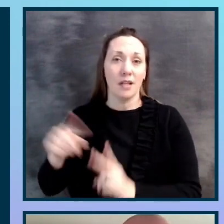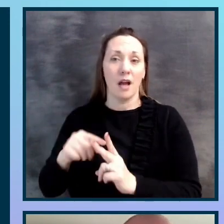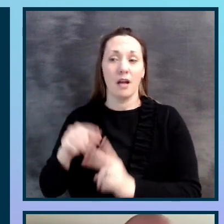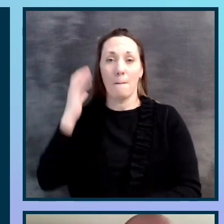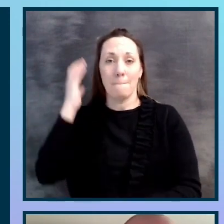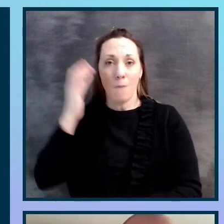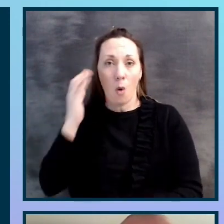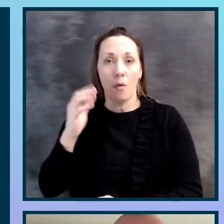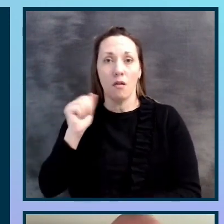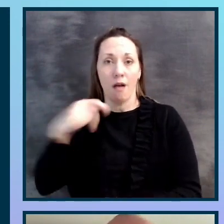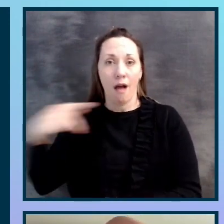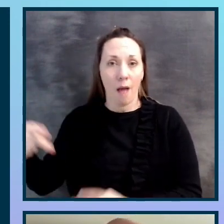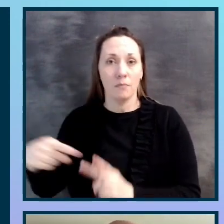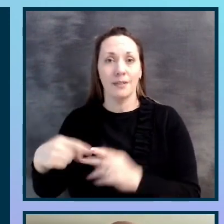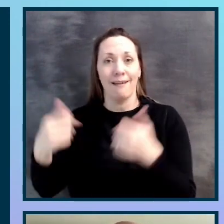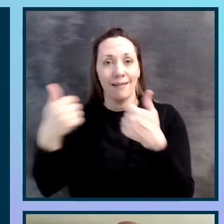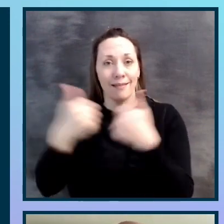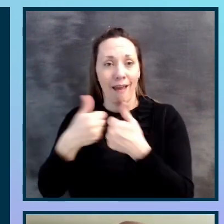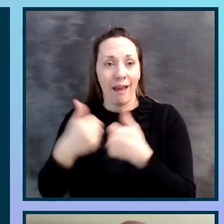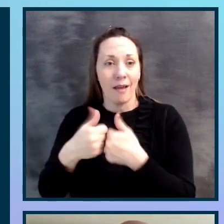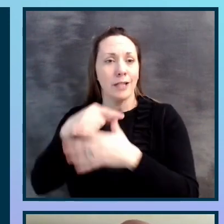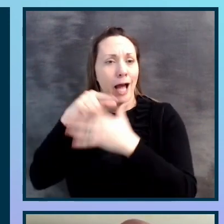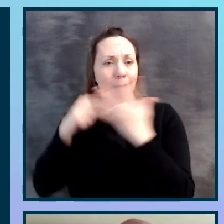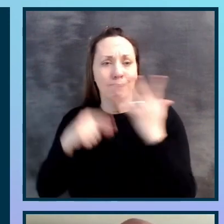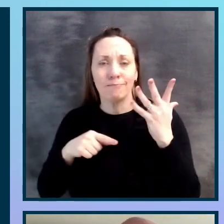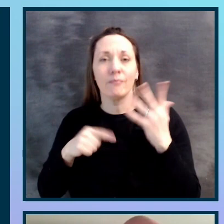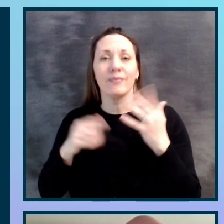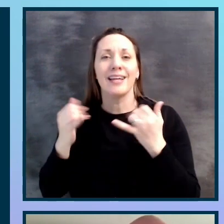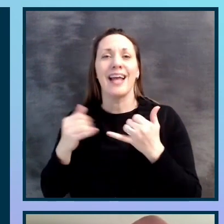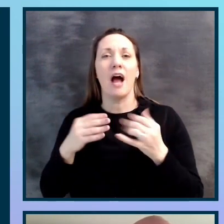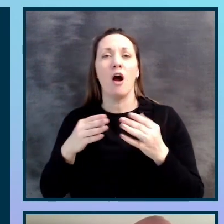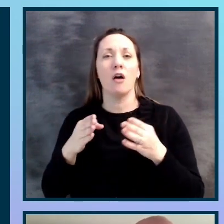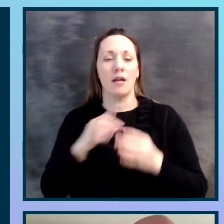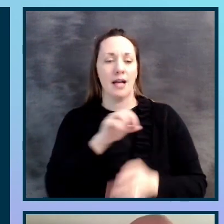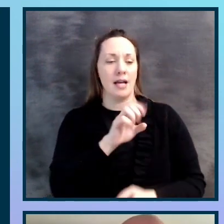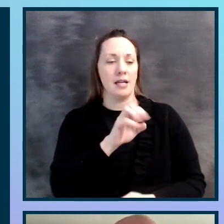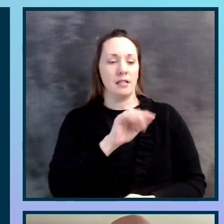enterprise systems, et cetera. And moving away from demographics needs,